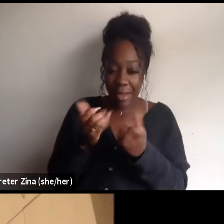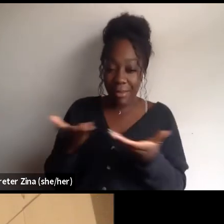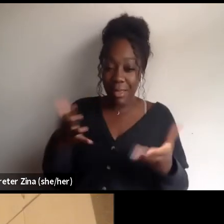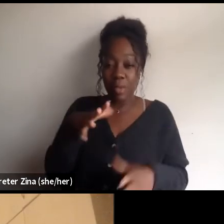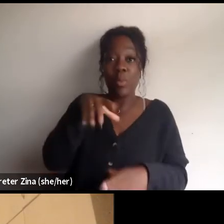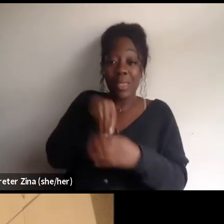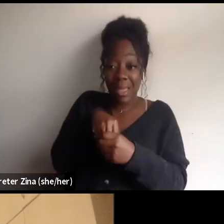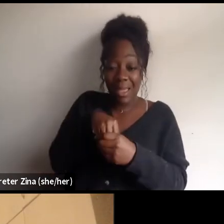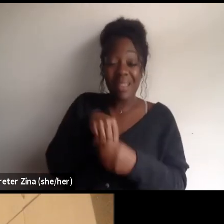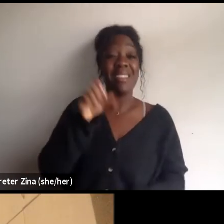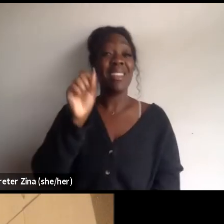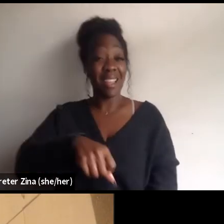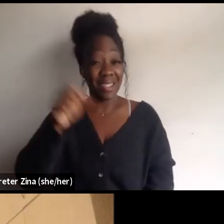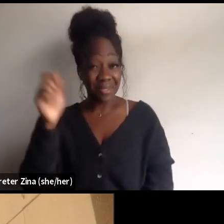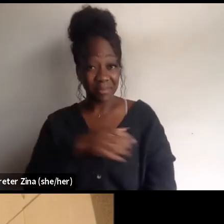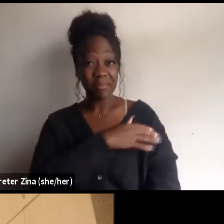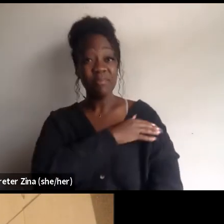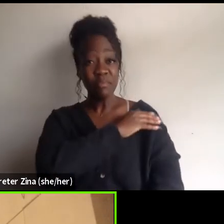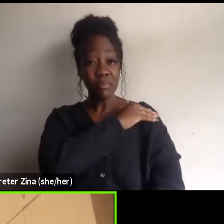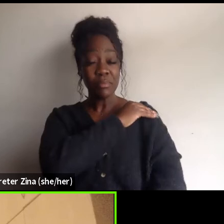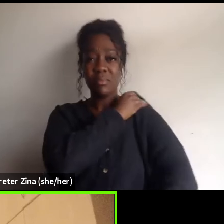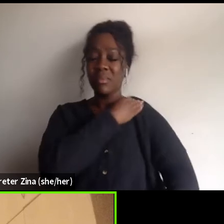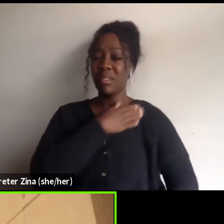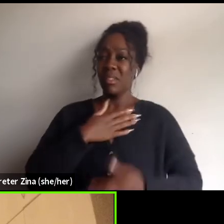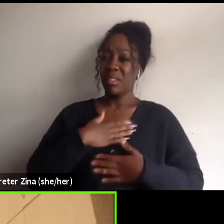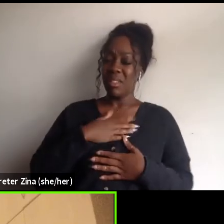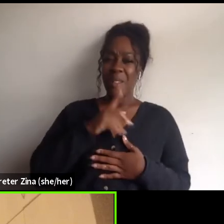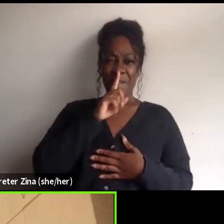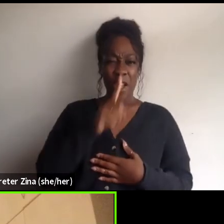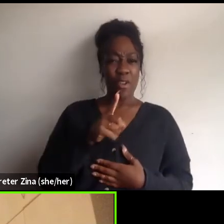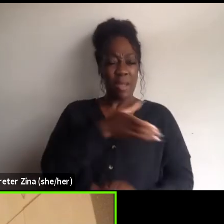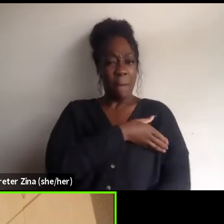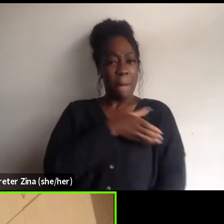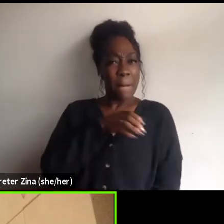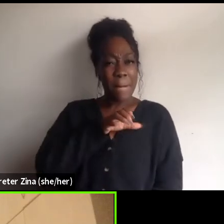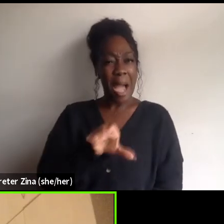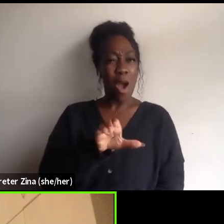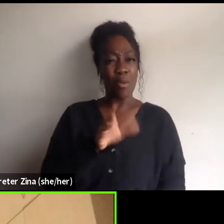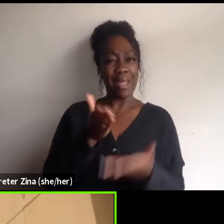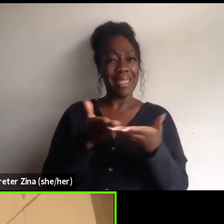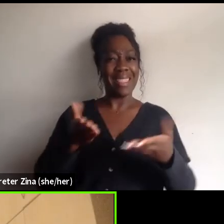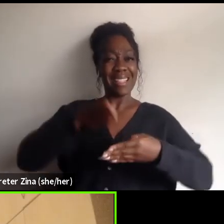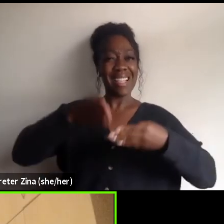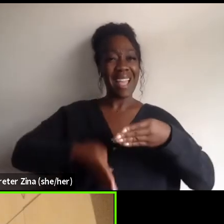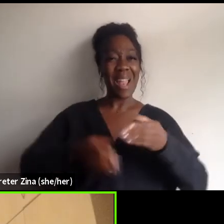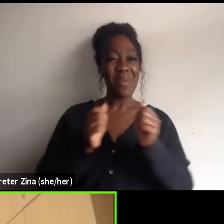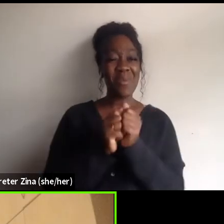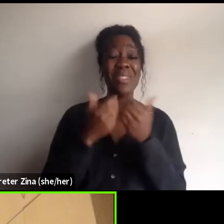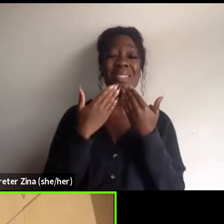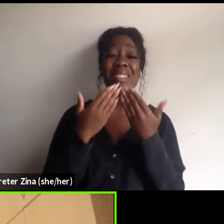Yeah, well what an empowering note to end on. Yeah, thank you so much again